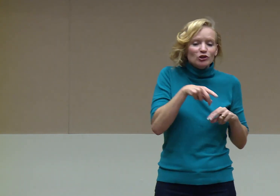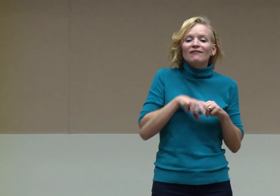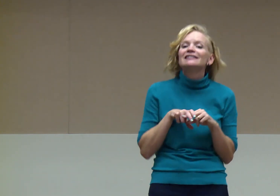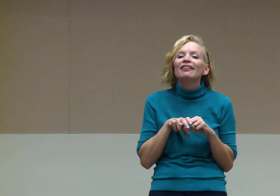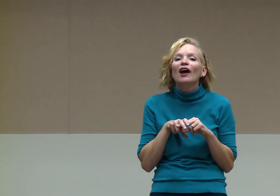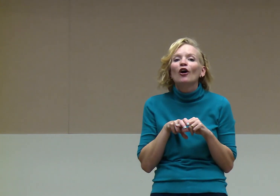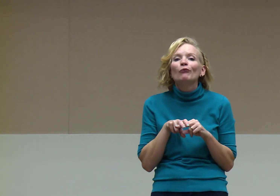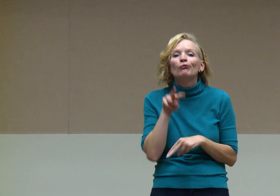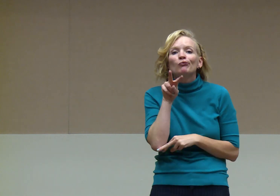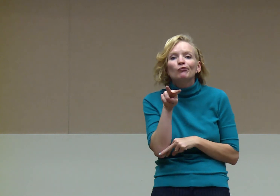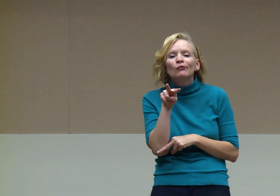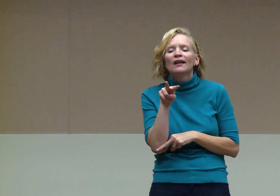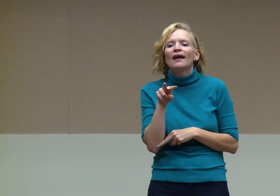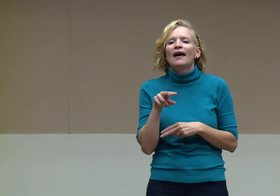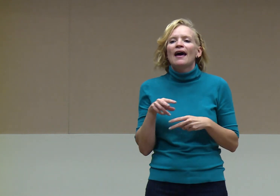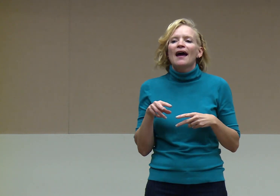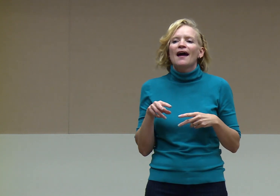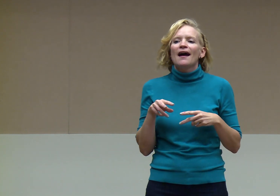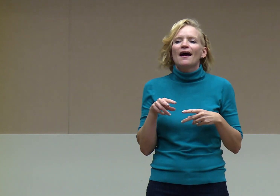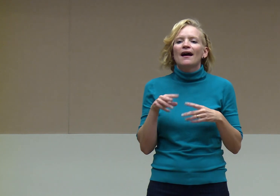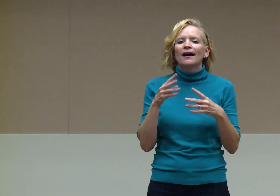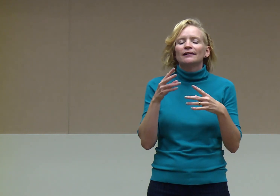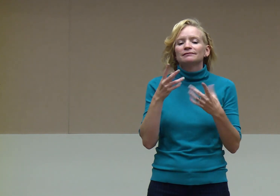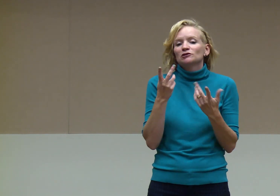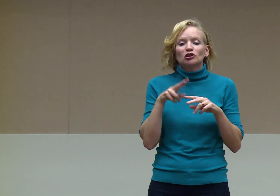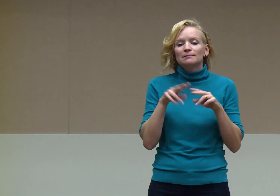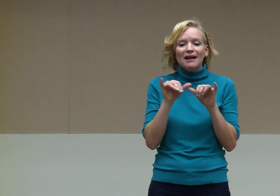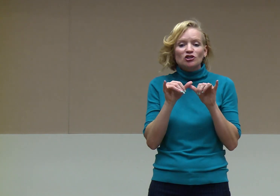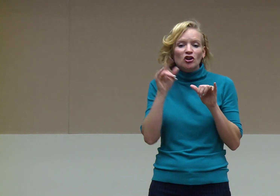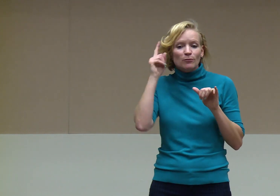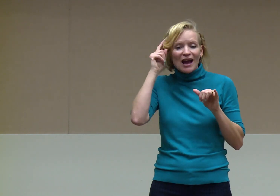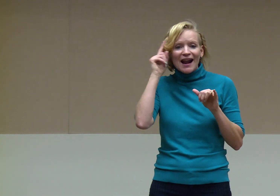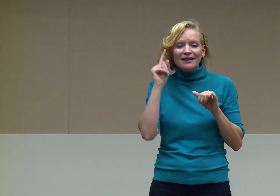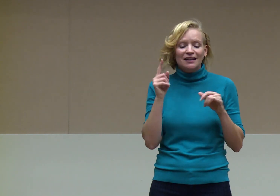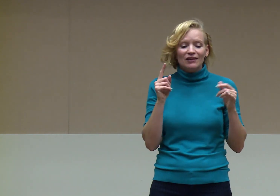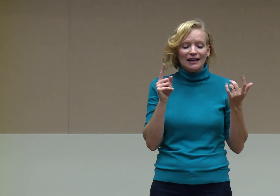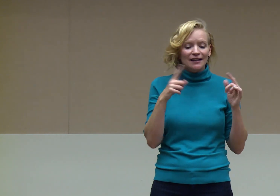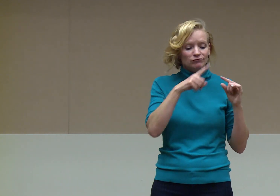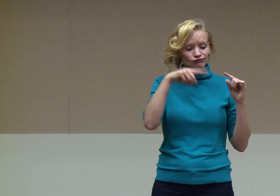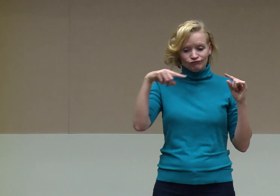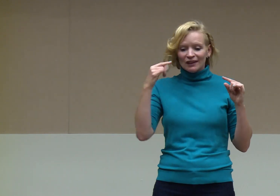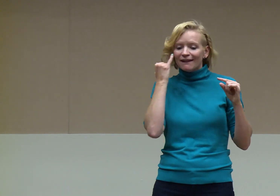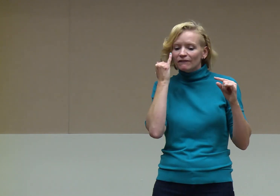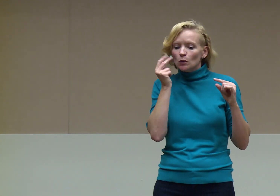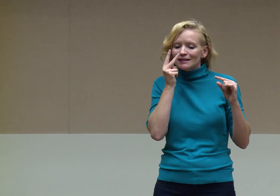So they just have to sit there and watch what's happening. And we just measure their brain activity.